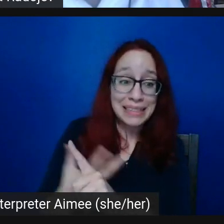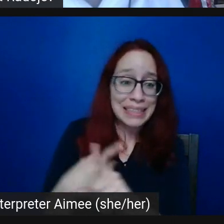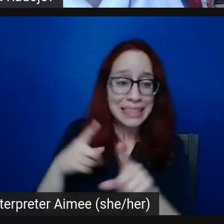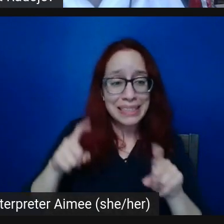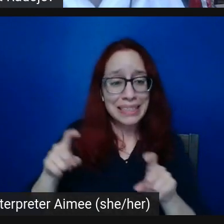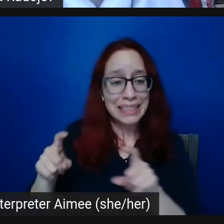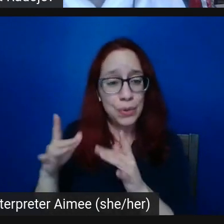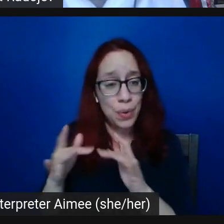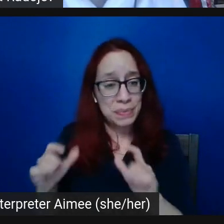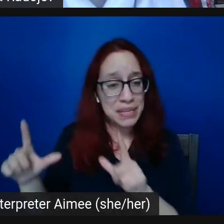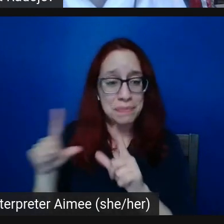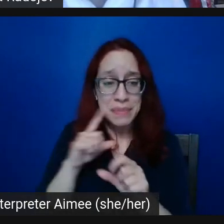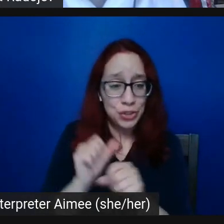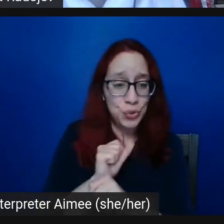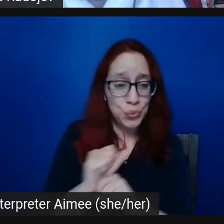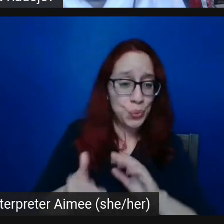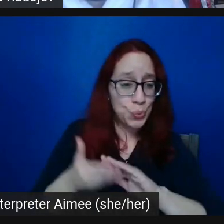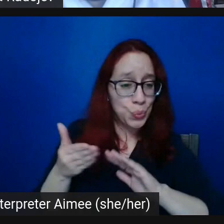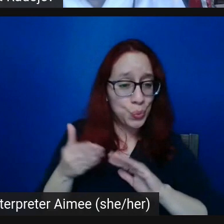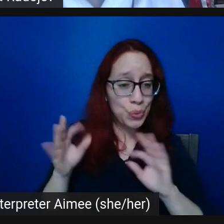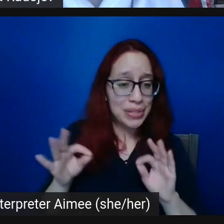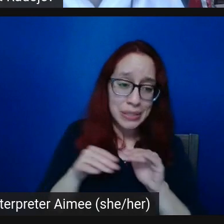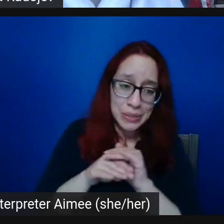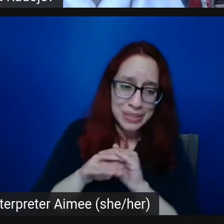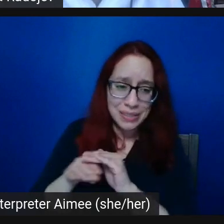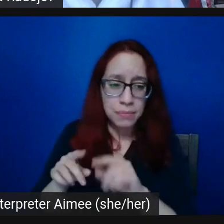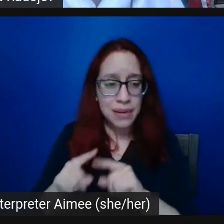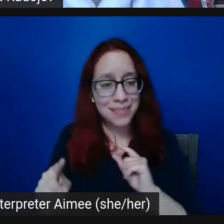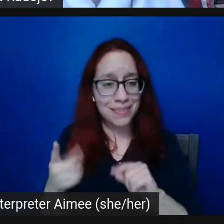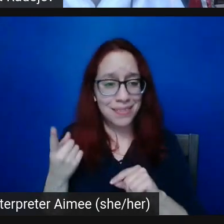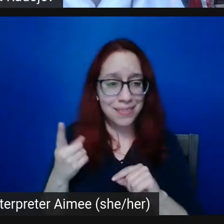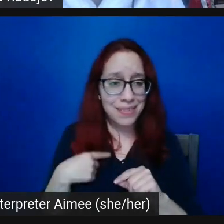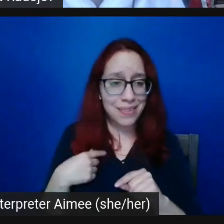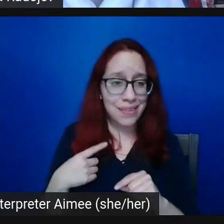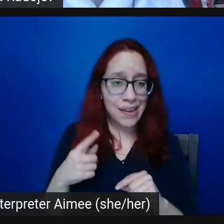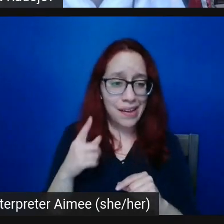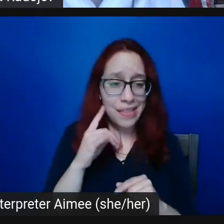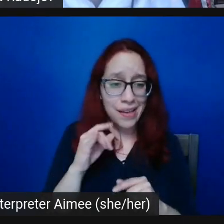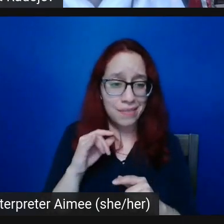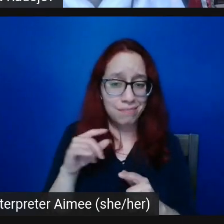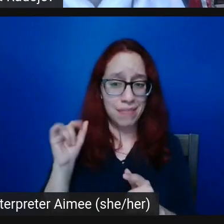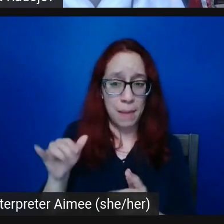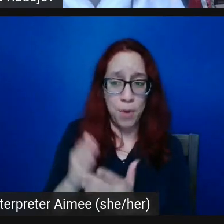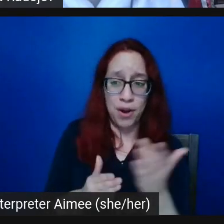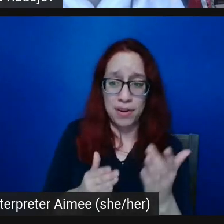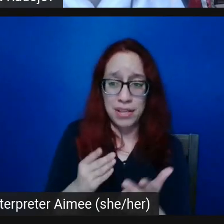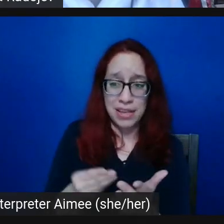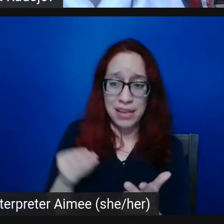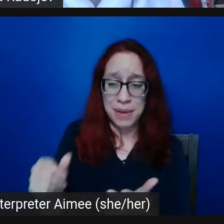making sure it is accessible, but if it has that critical favor that screen reader user cannot purchase it,